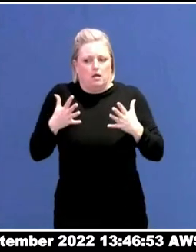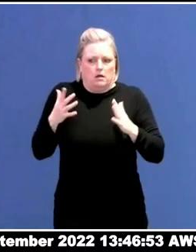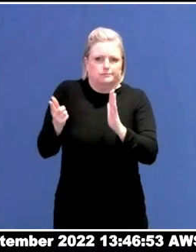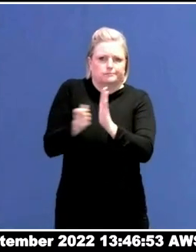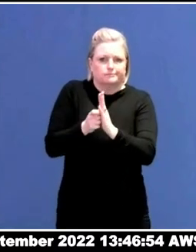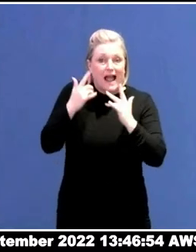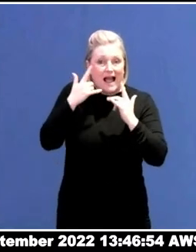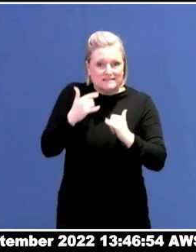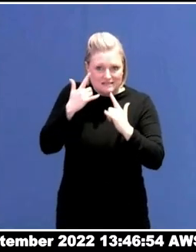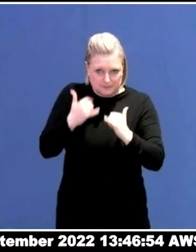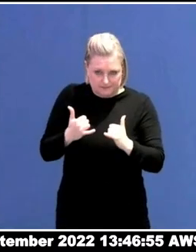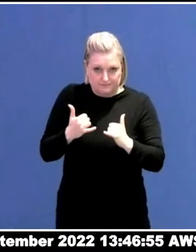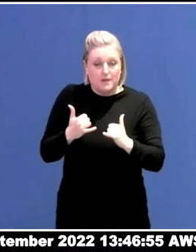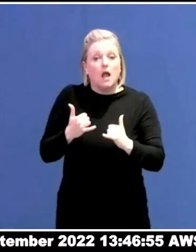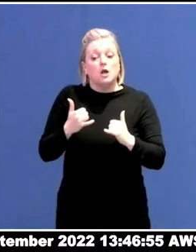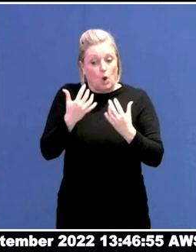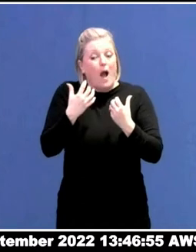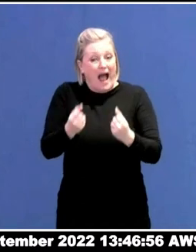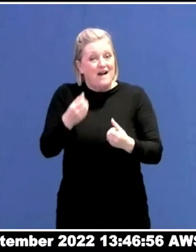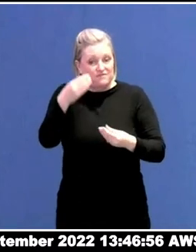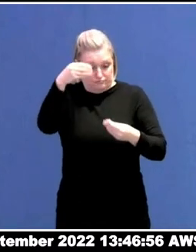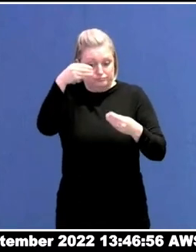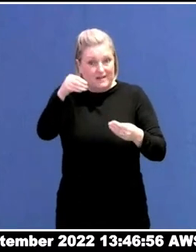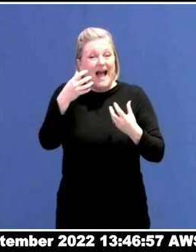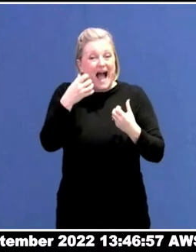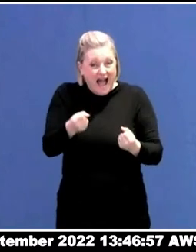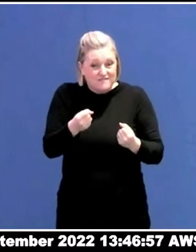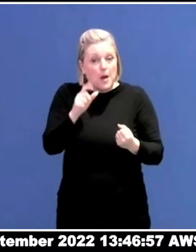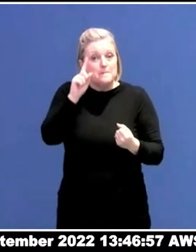time, or the prison can't find them, because I have the prison ringing me asking me to